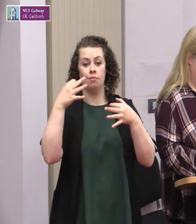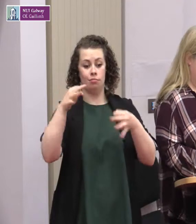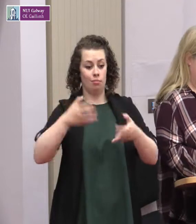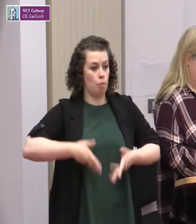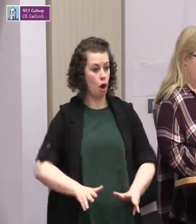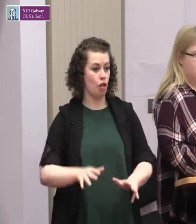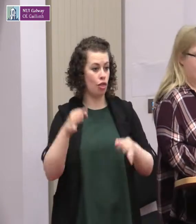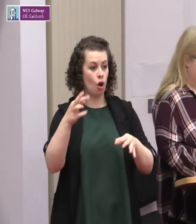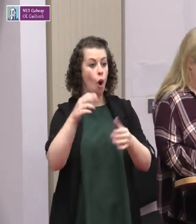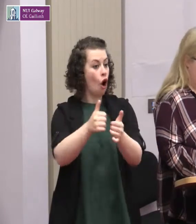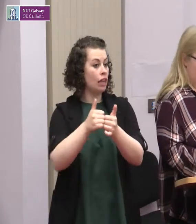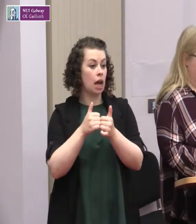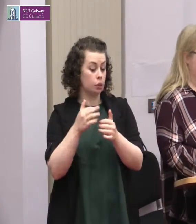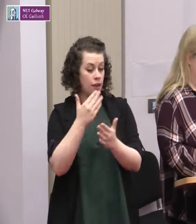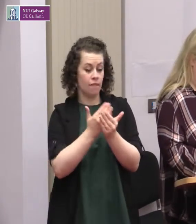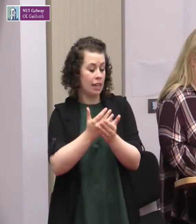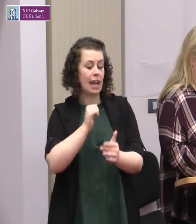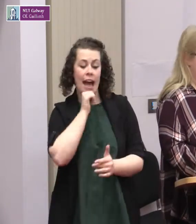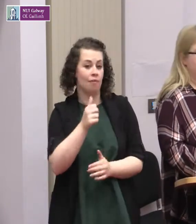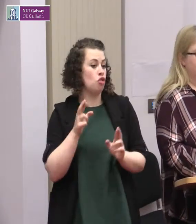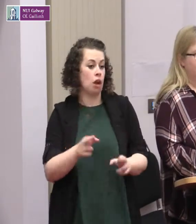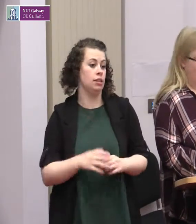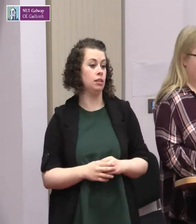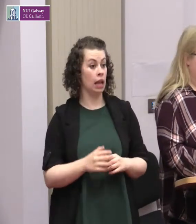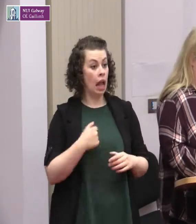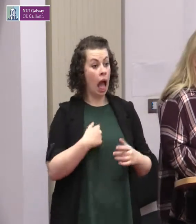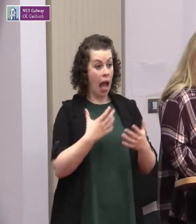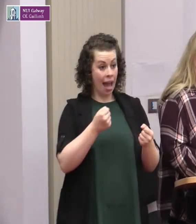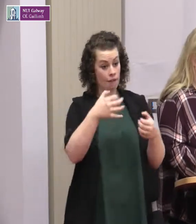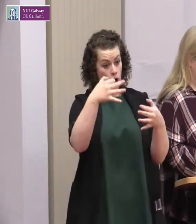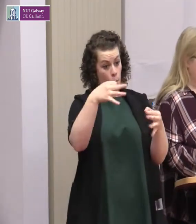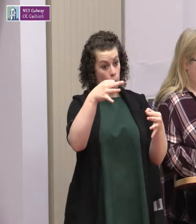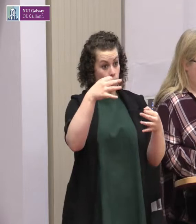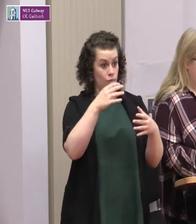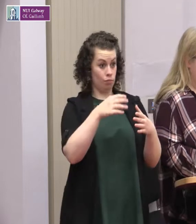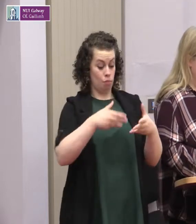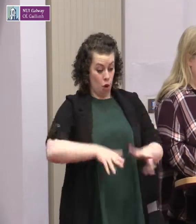files. A certificate proves you are born, we are not allowed to have it.